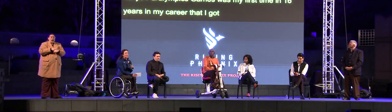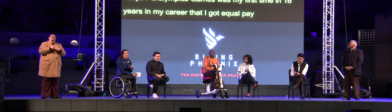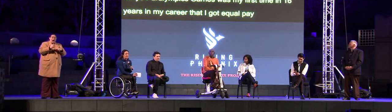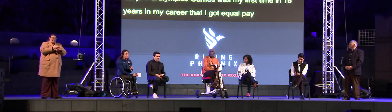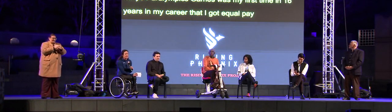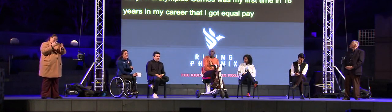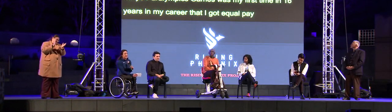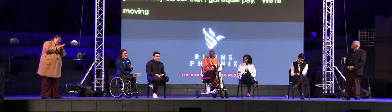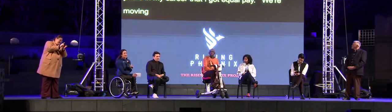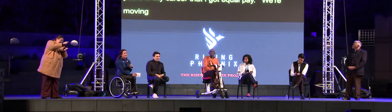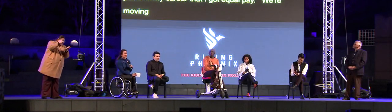Thank you.